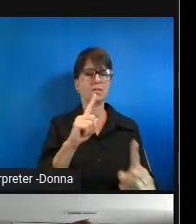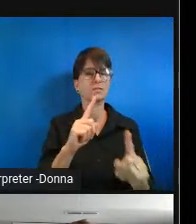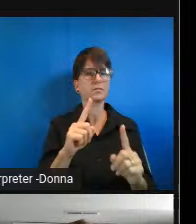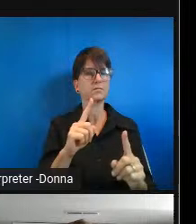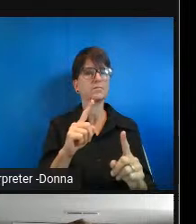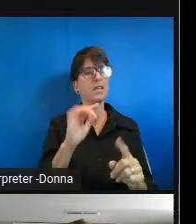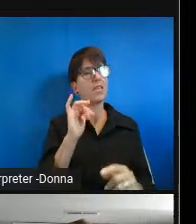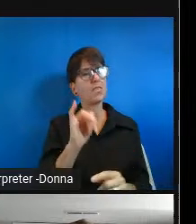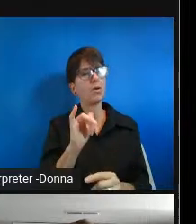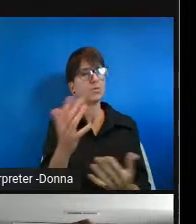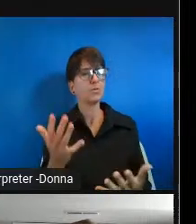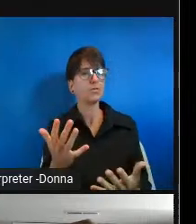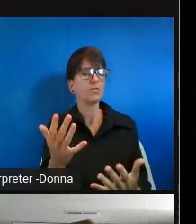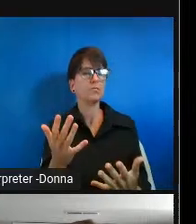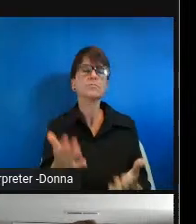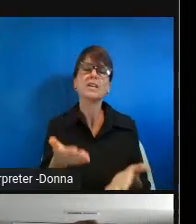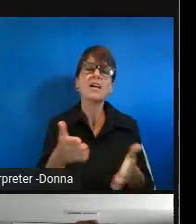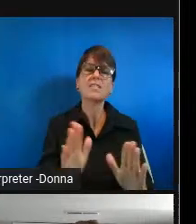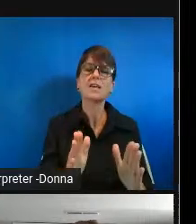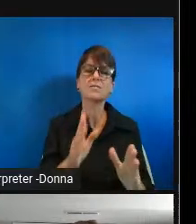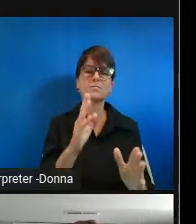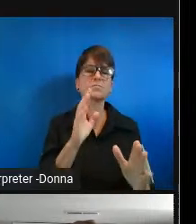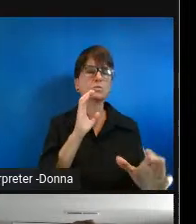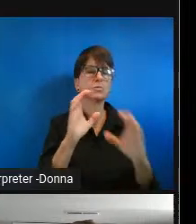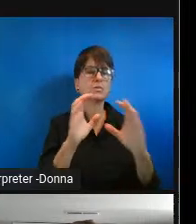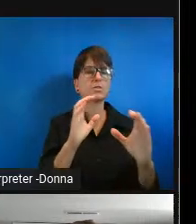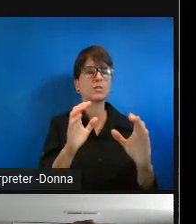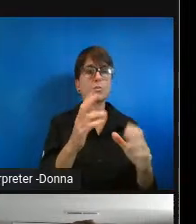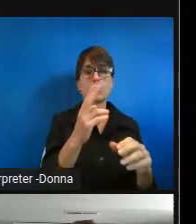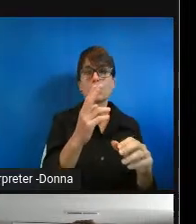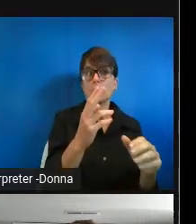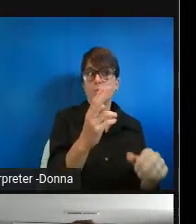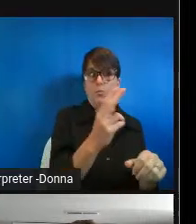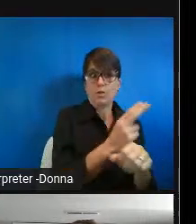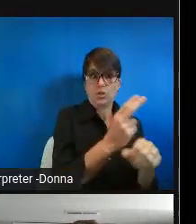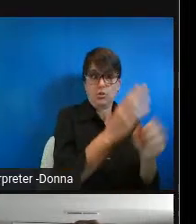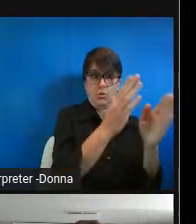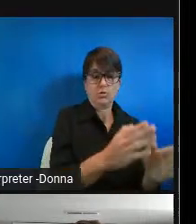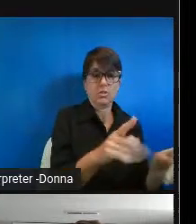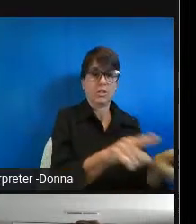That start with what I classify as built in or native dialogues.